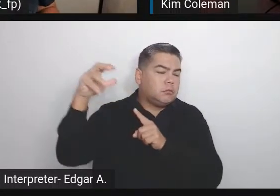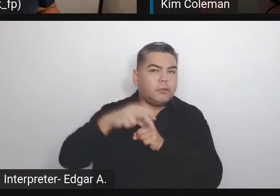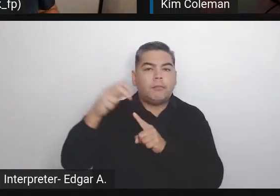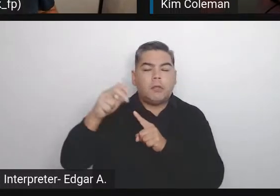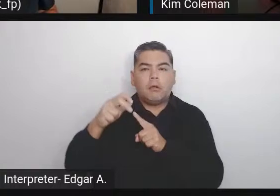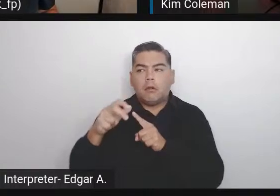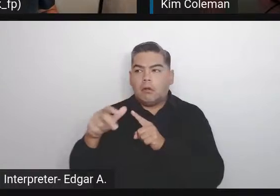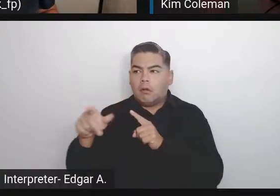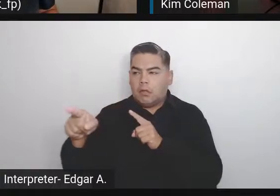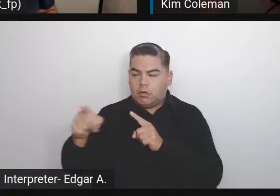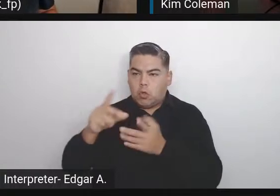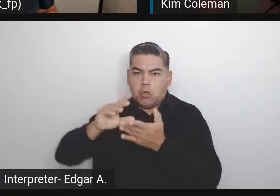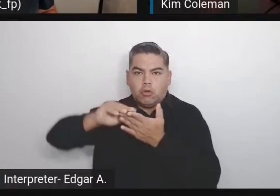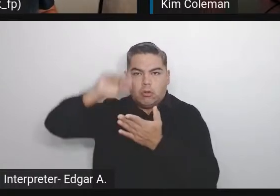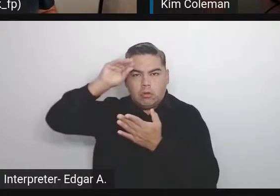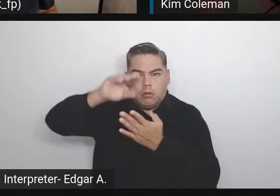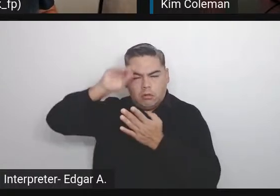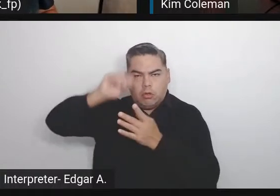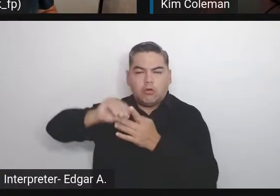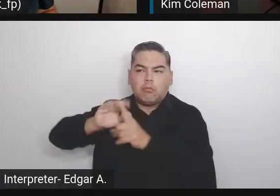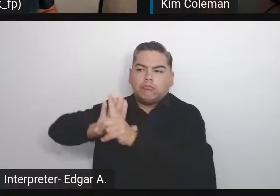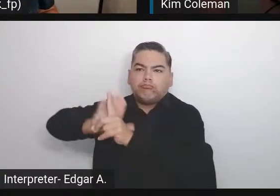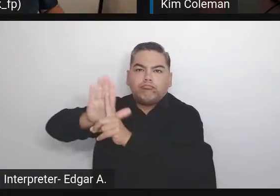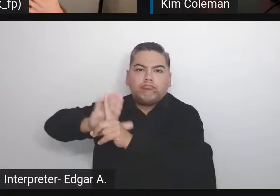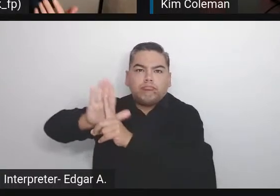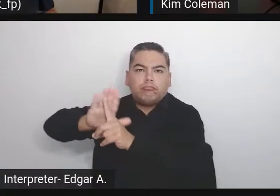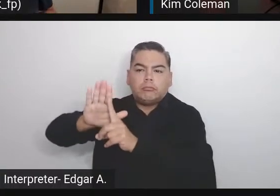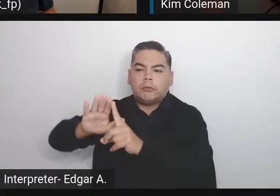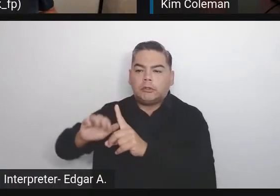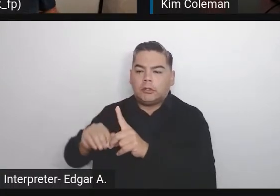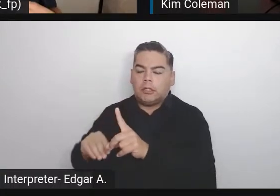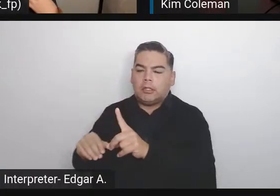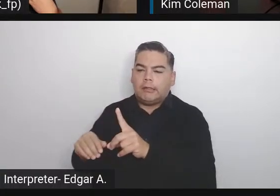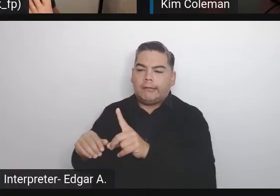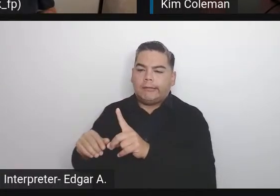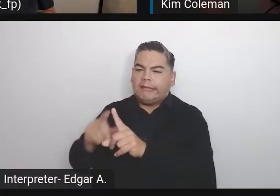It was … a WordPress rockstar. When you meet